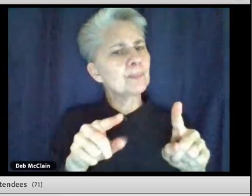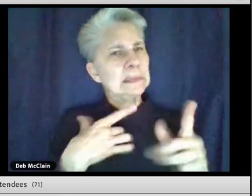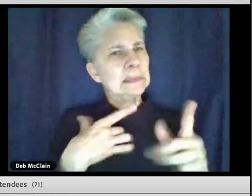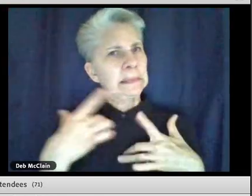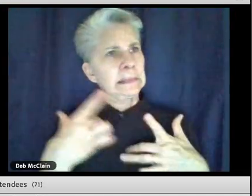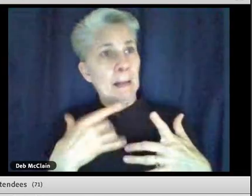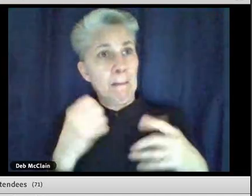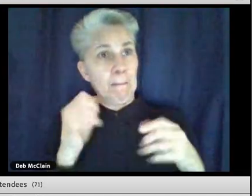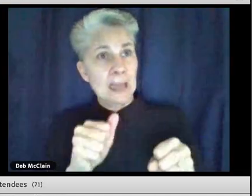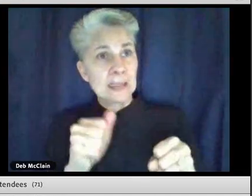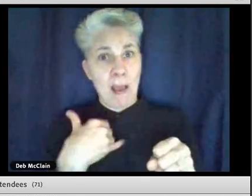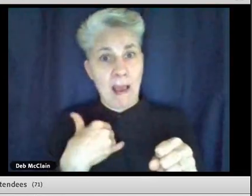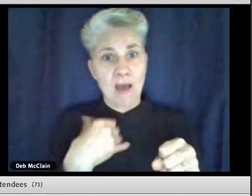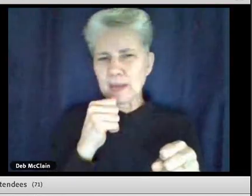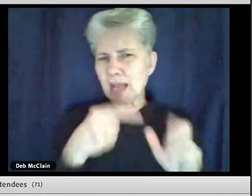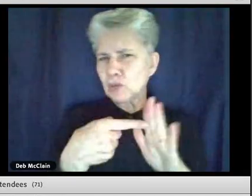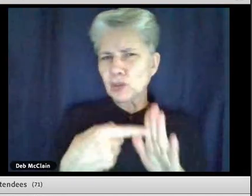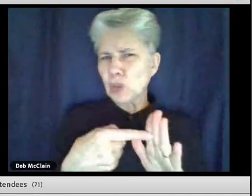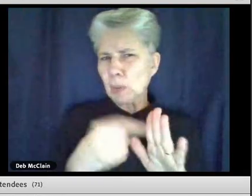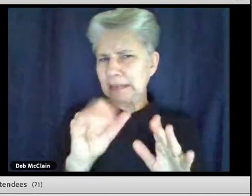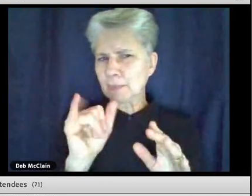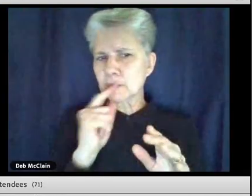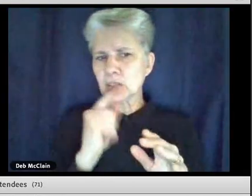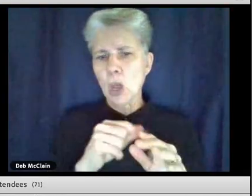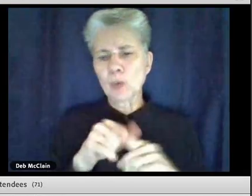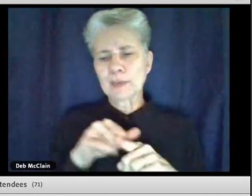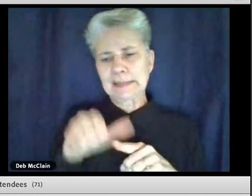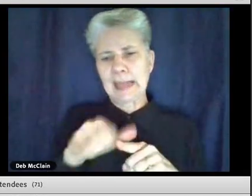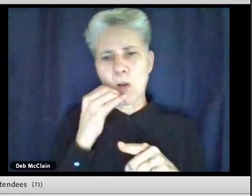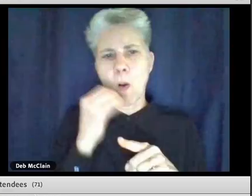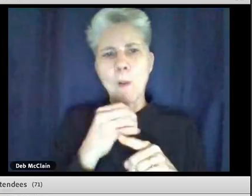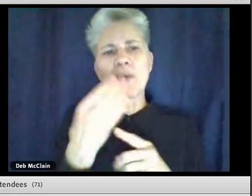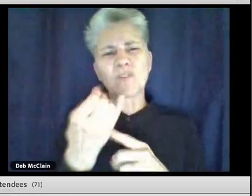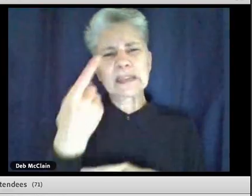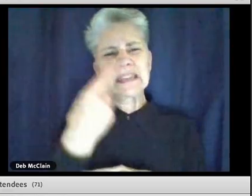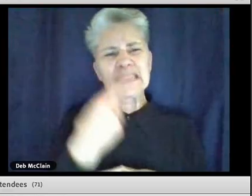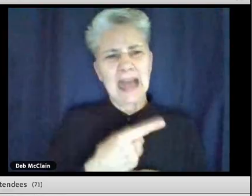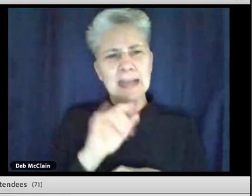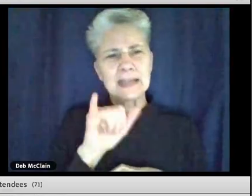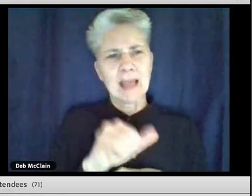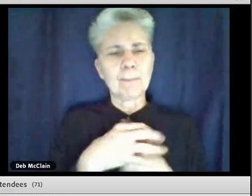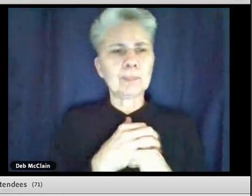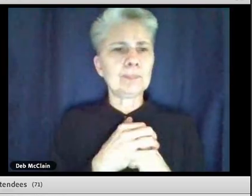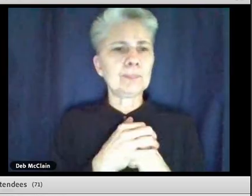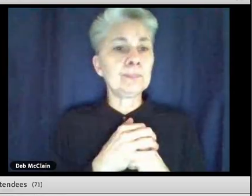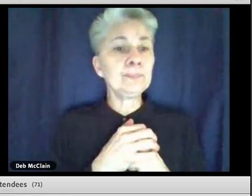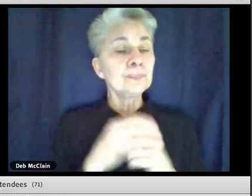but you're not showing symptoms, and usually people do that for at least 14 days, whether you're ill or not,